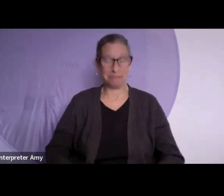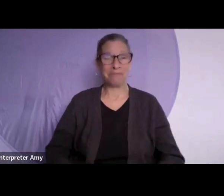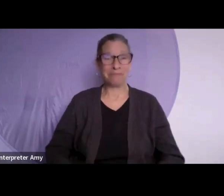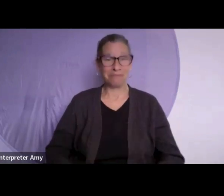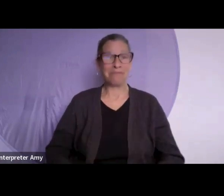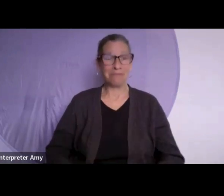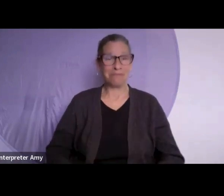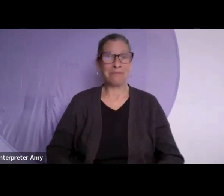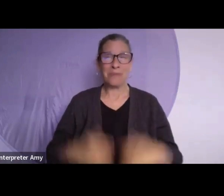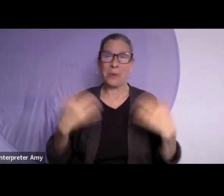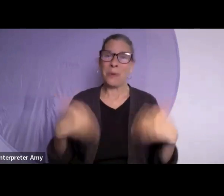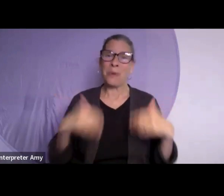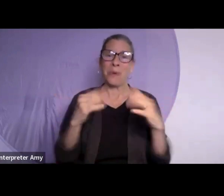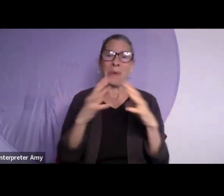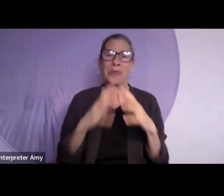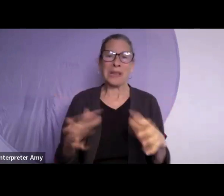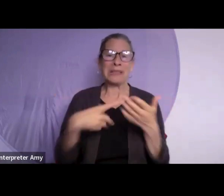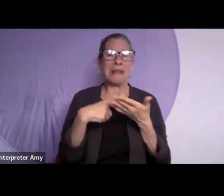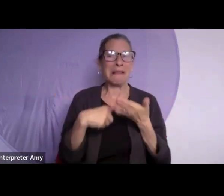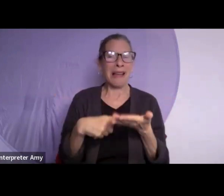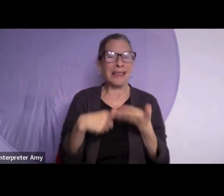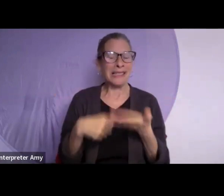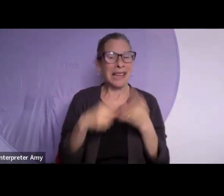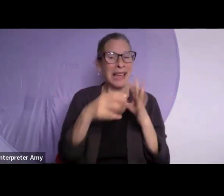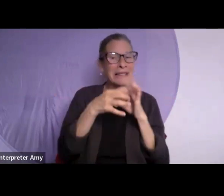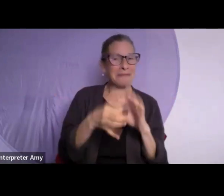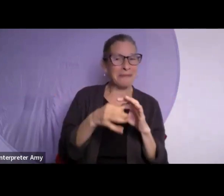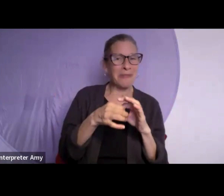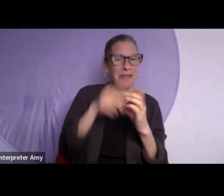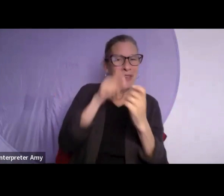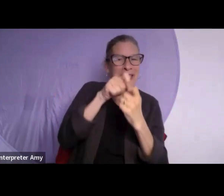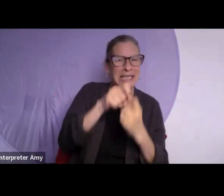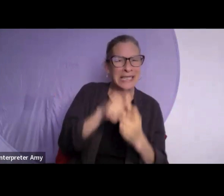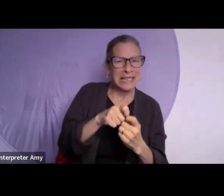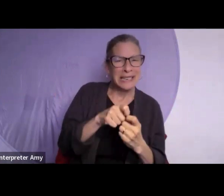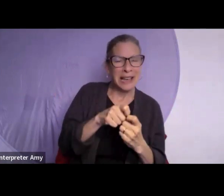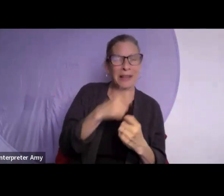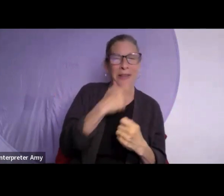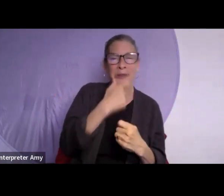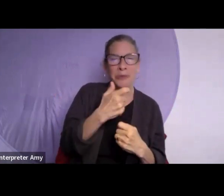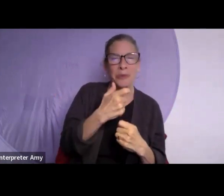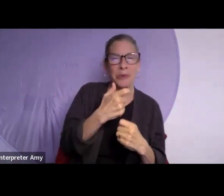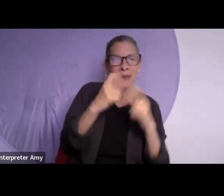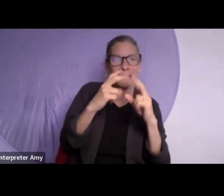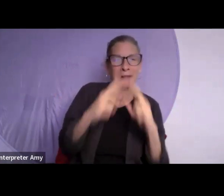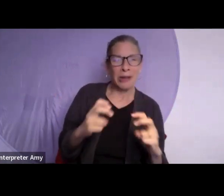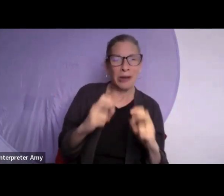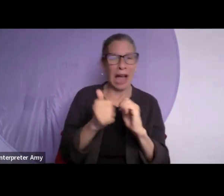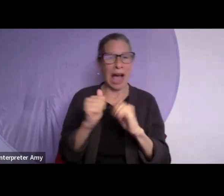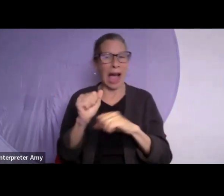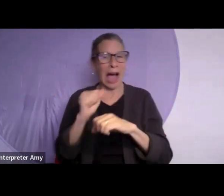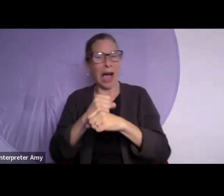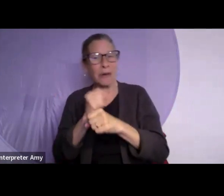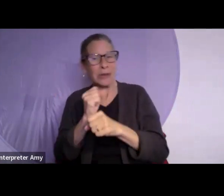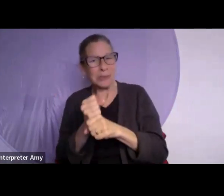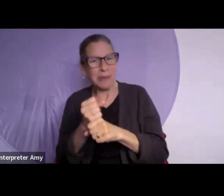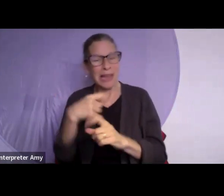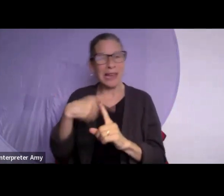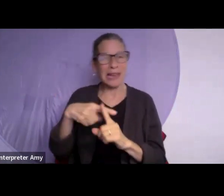a lot to say, in terms of like every detail that we can look into both on how it's made, but also, but also within the